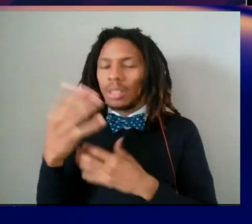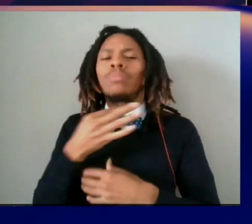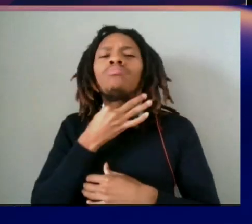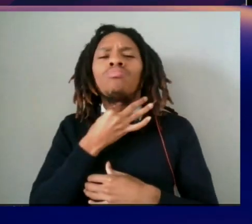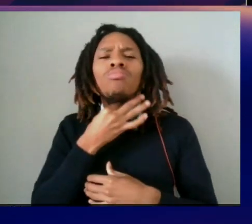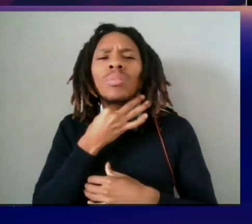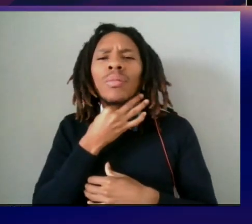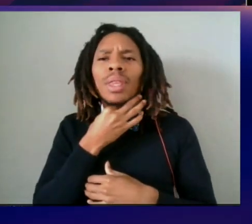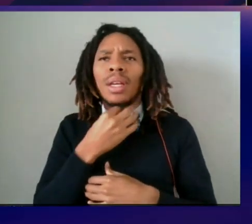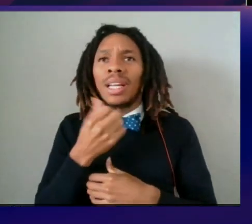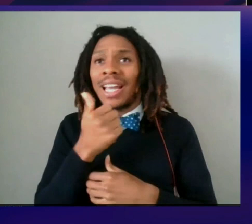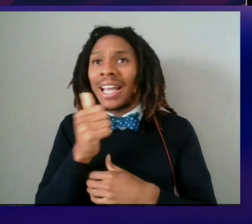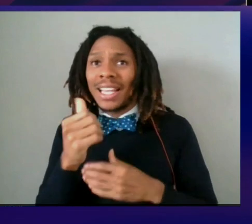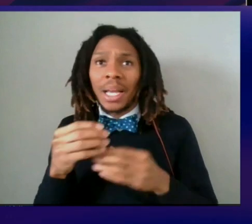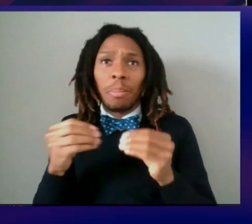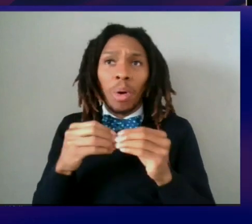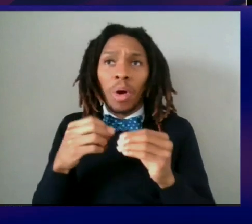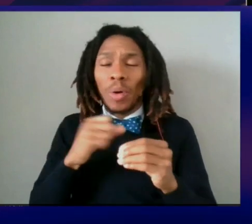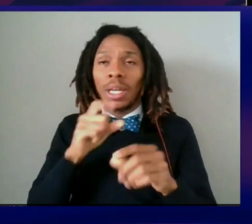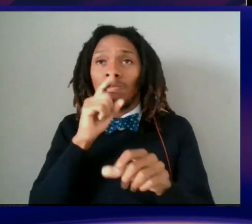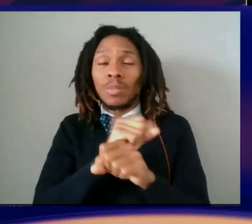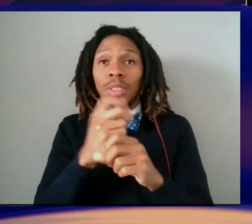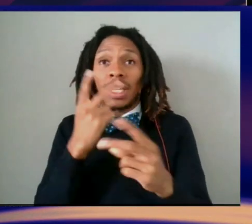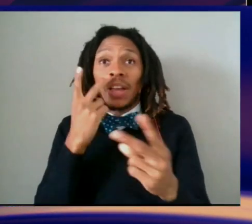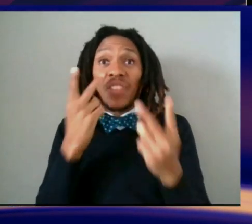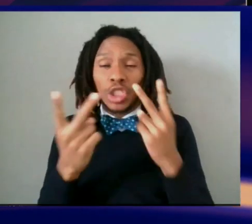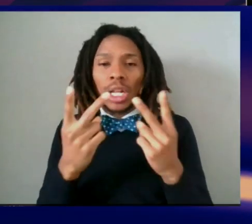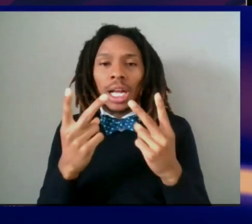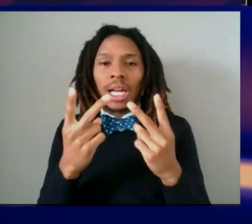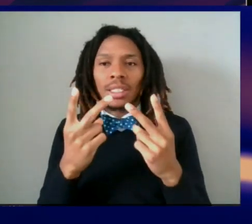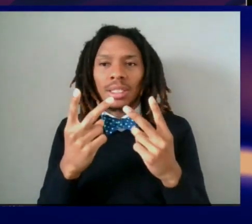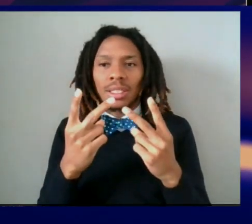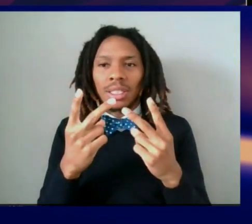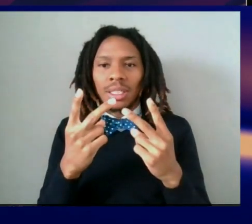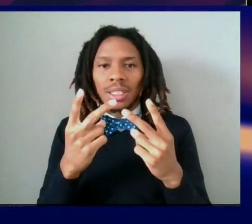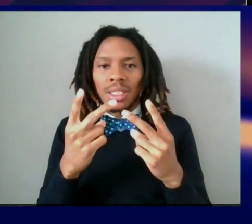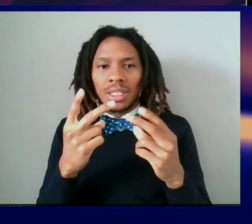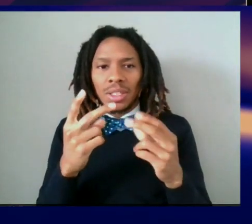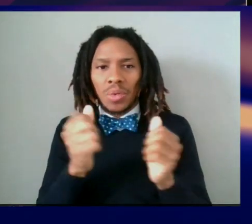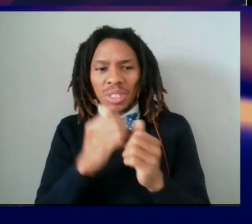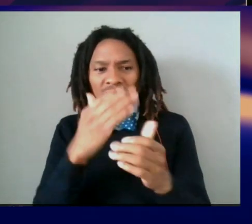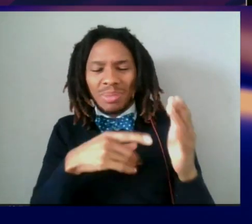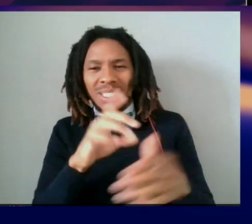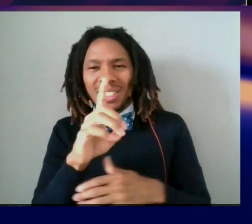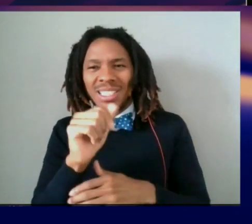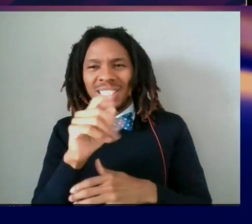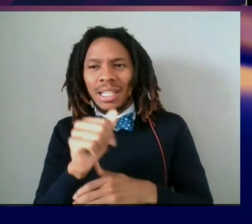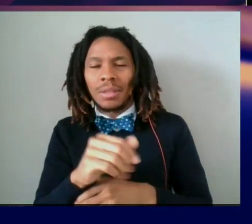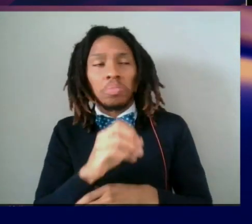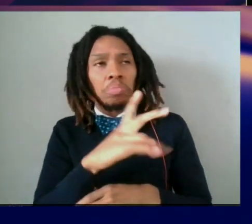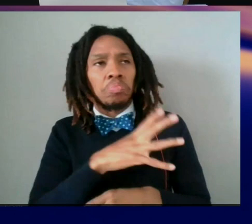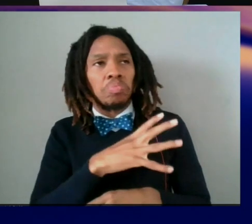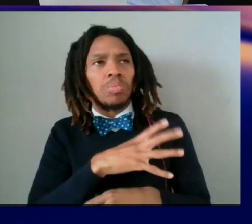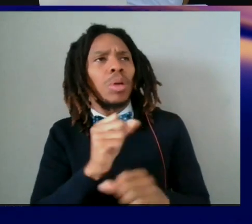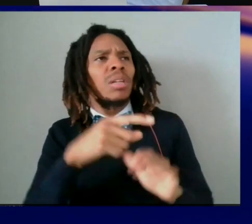that we can like actually visualize against some of this data? Yeah, let's go a little bit further. So those are some toy queries, right?